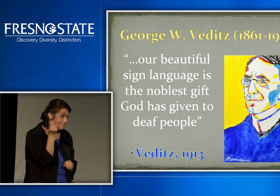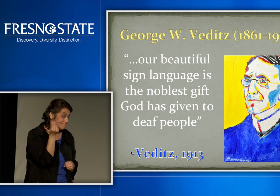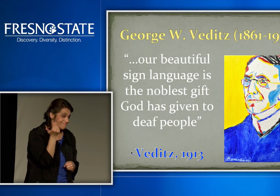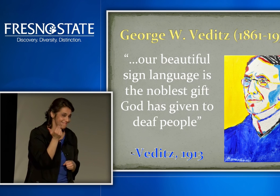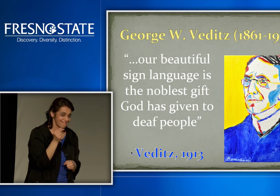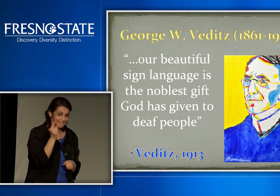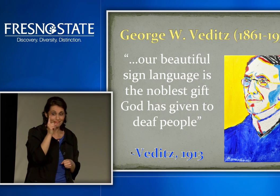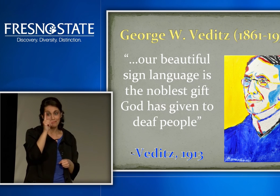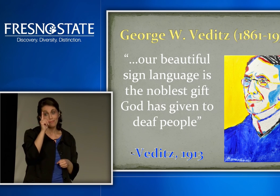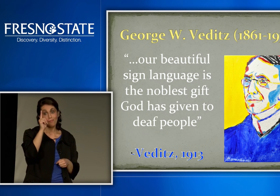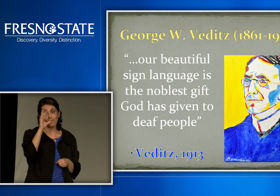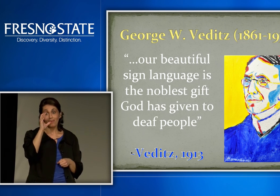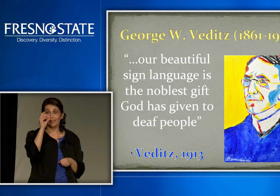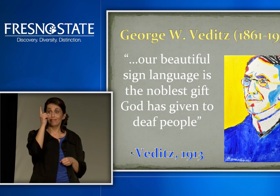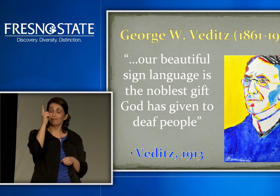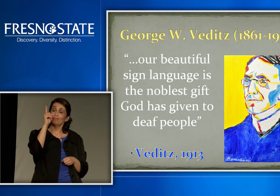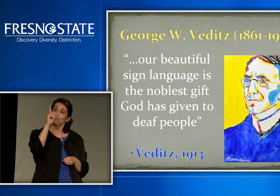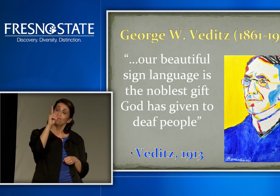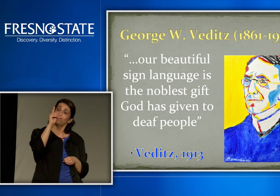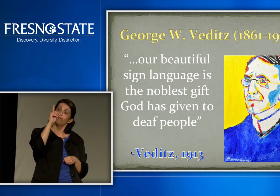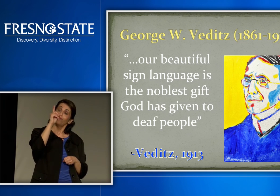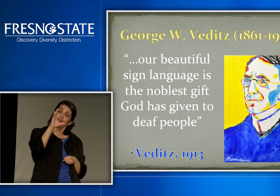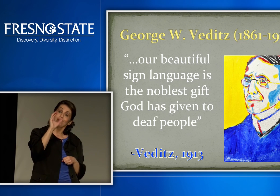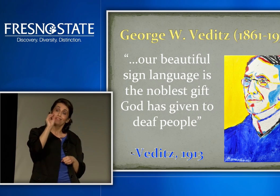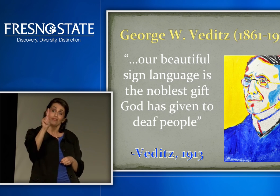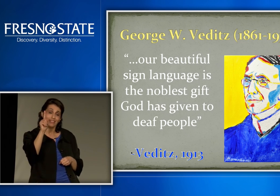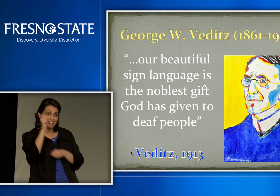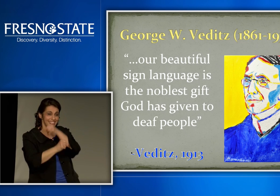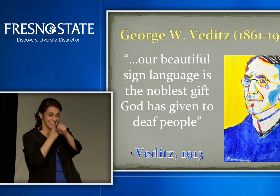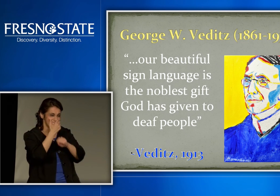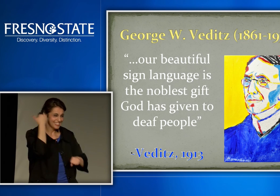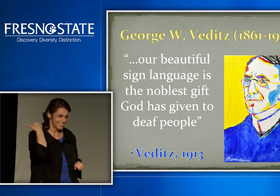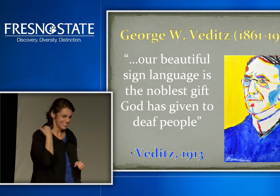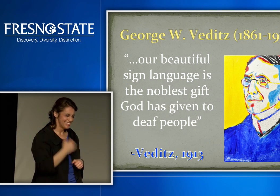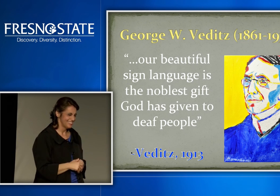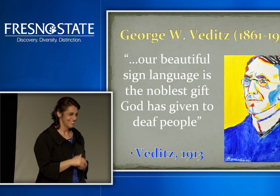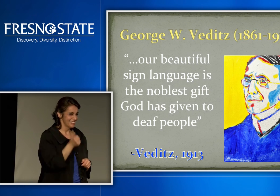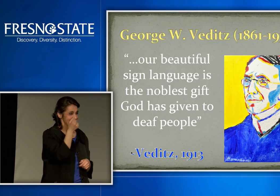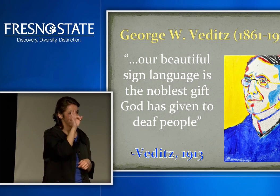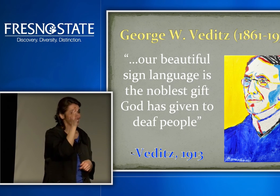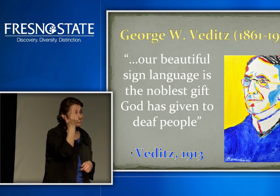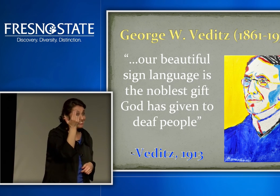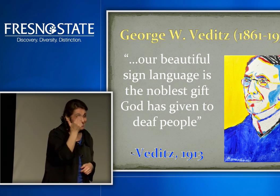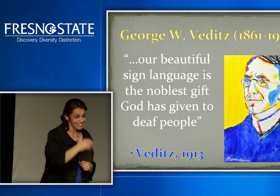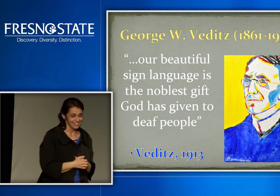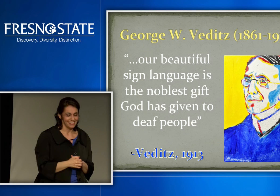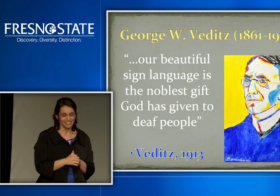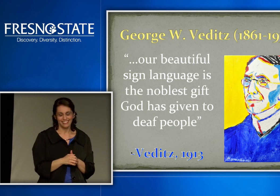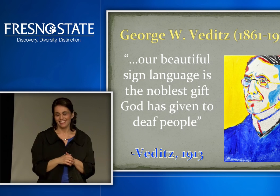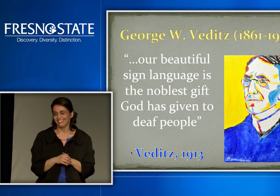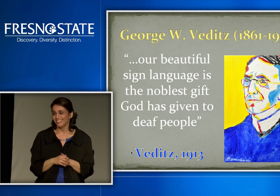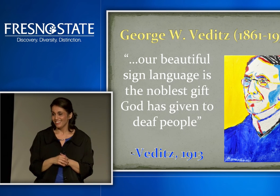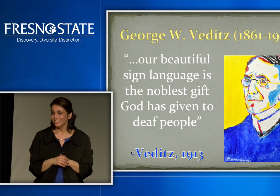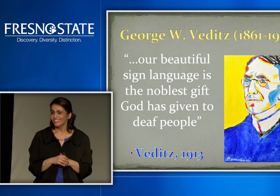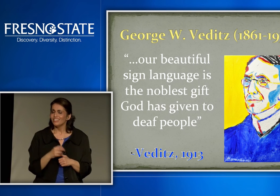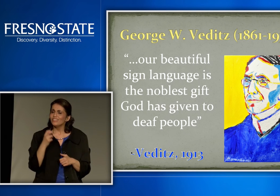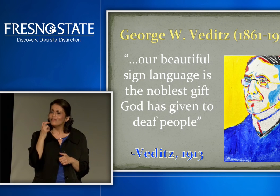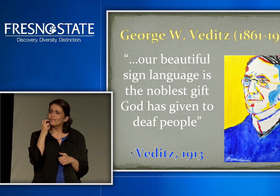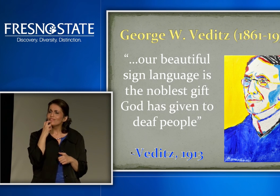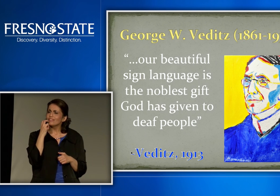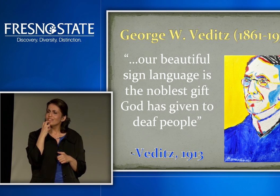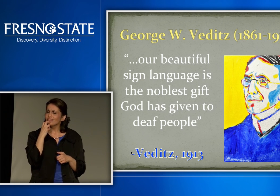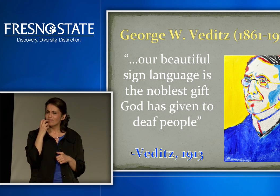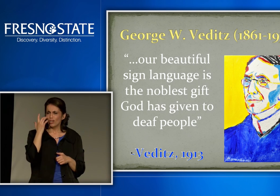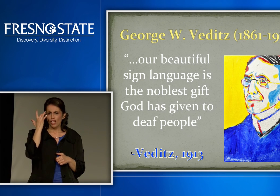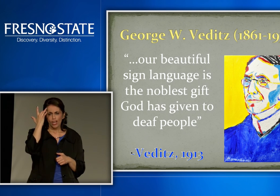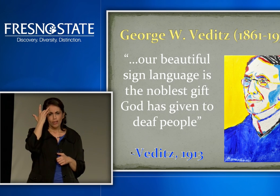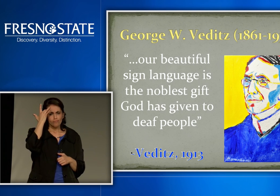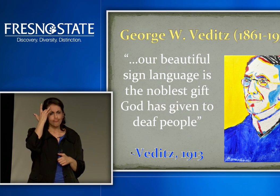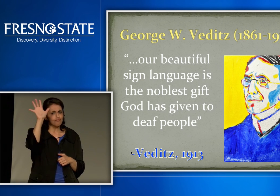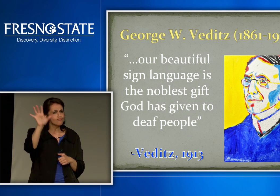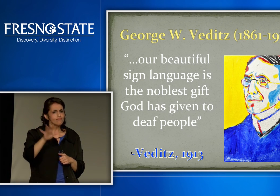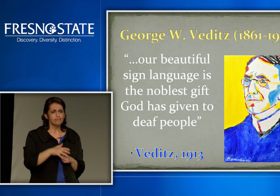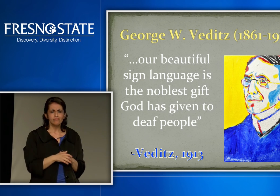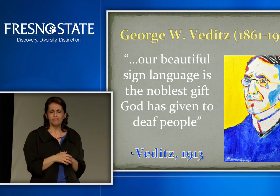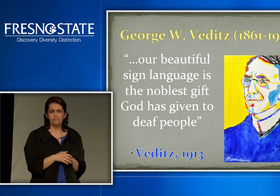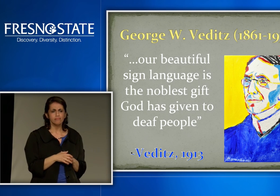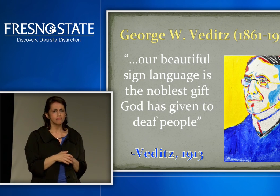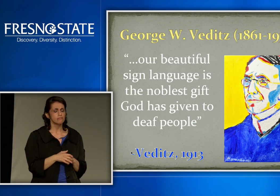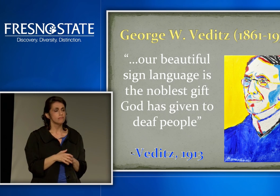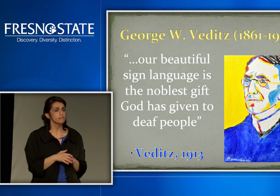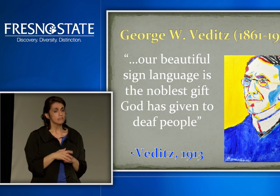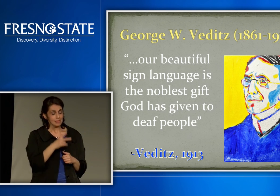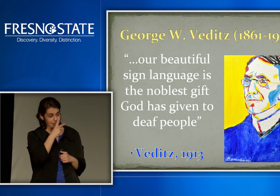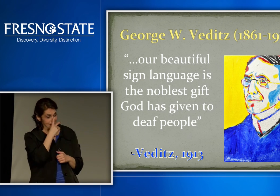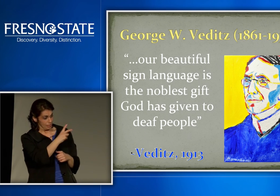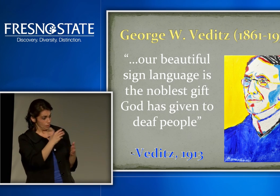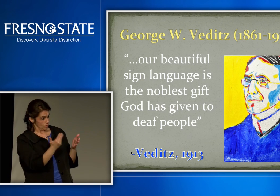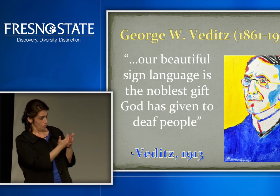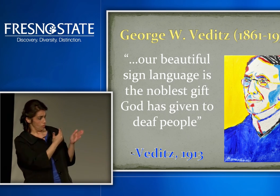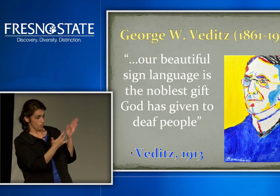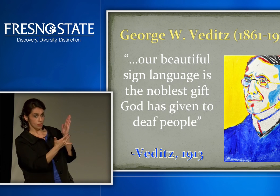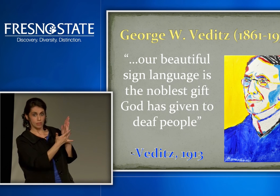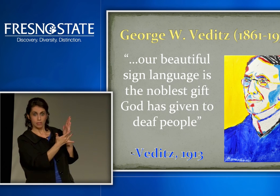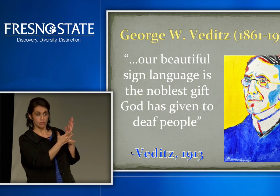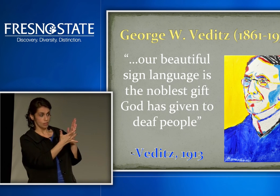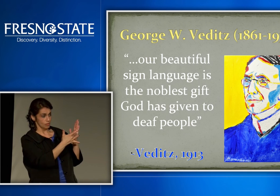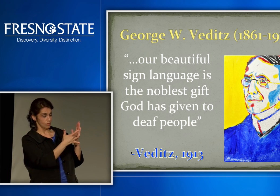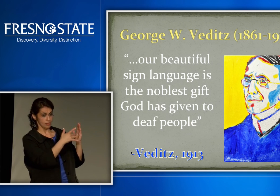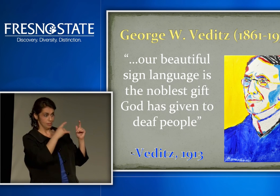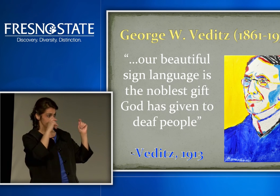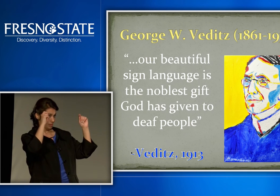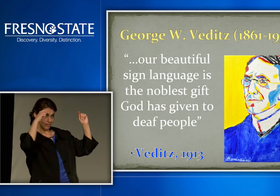In 1913, so 101 years ago, George Veditz was alive and well, and brilliant, and he saw